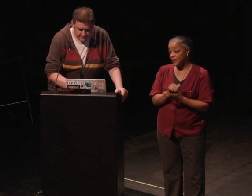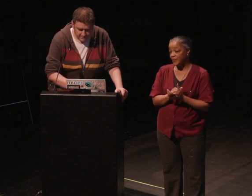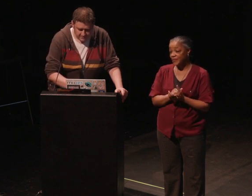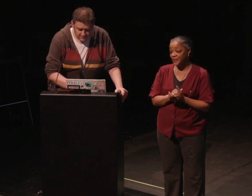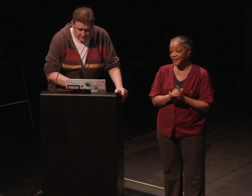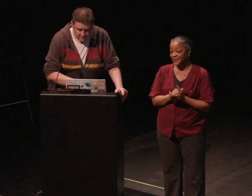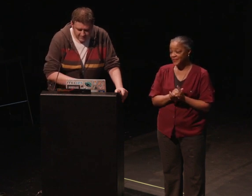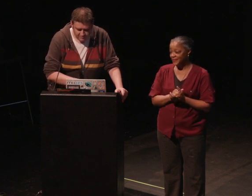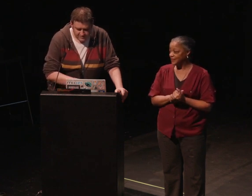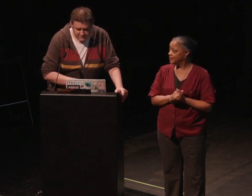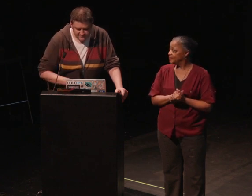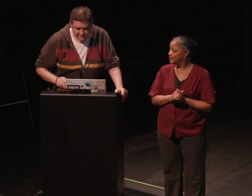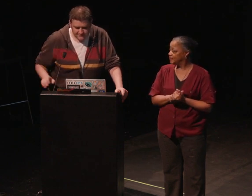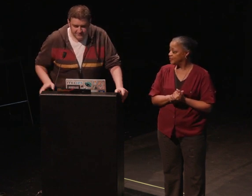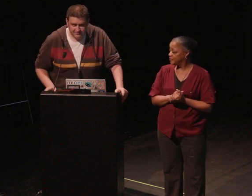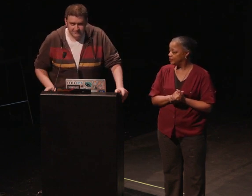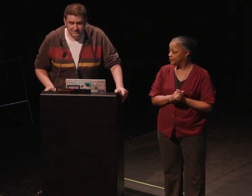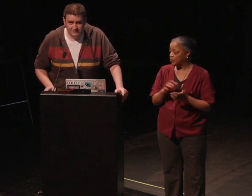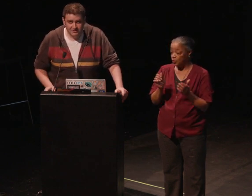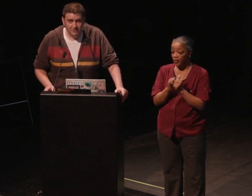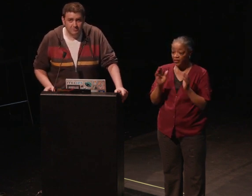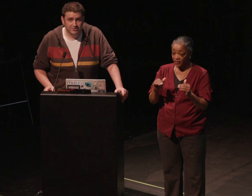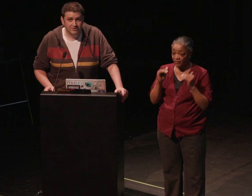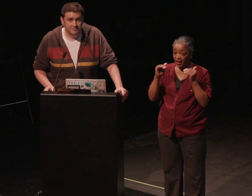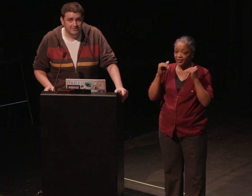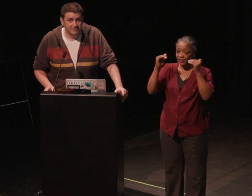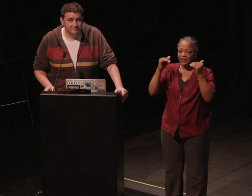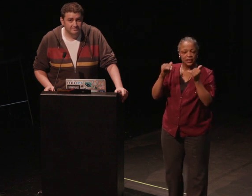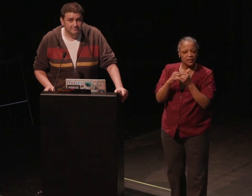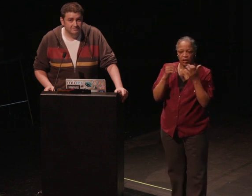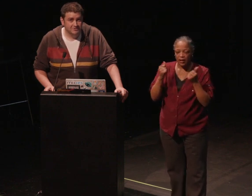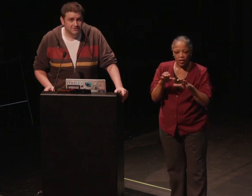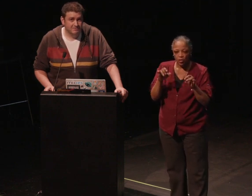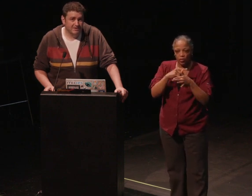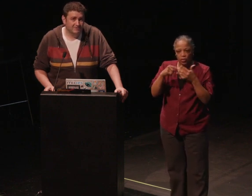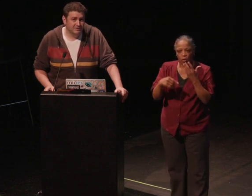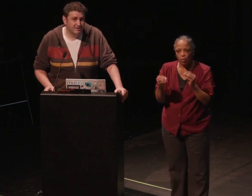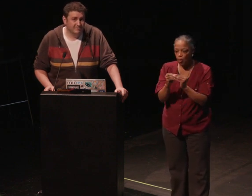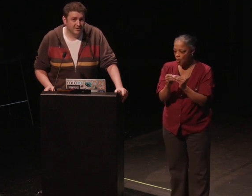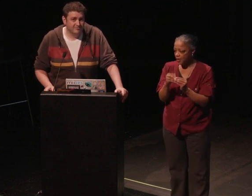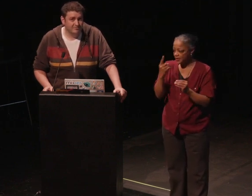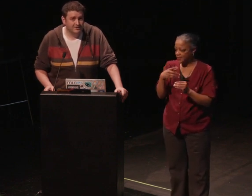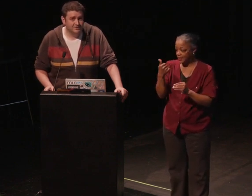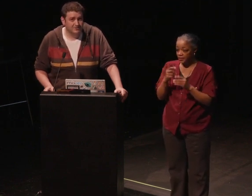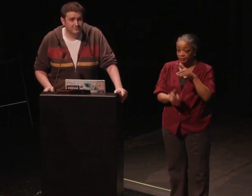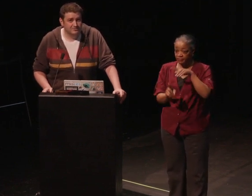even with these advances there are still a lot more that can be done. If something else that came about over the past year was